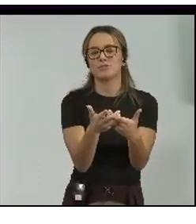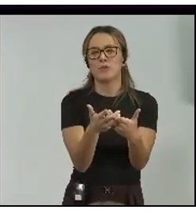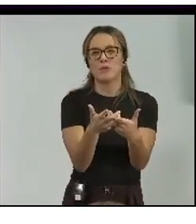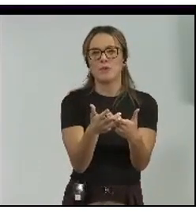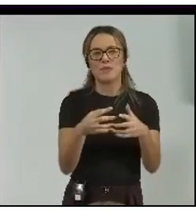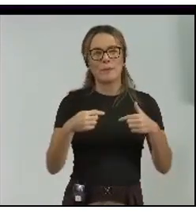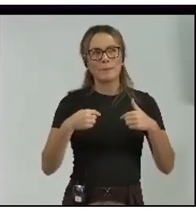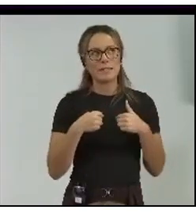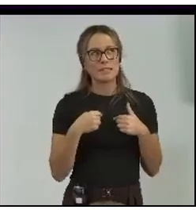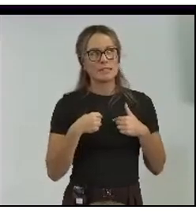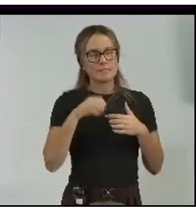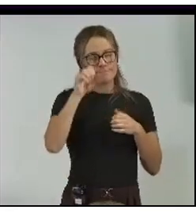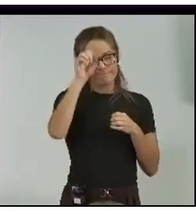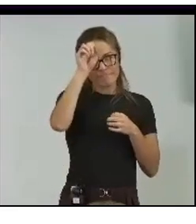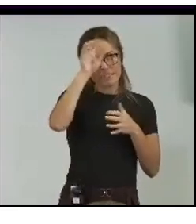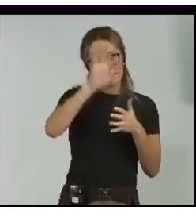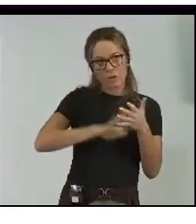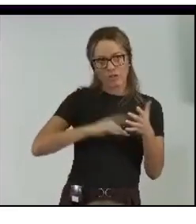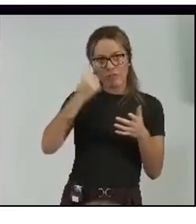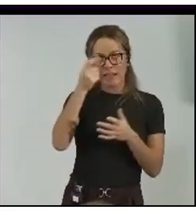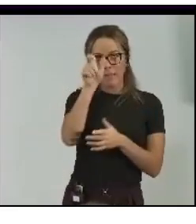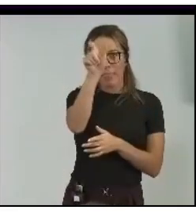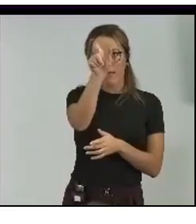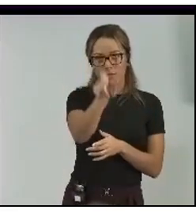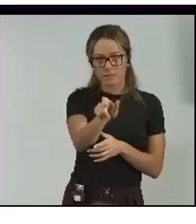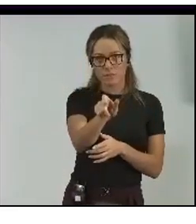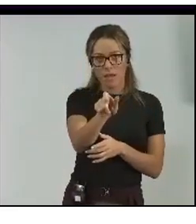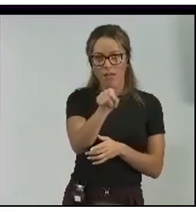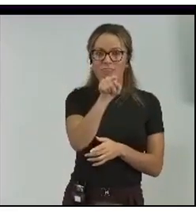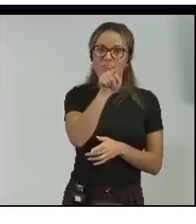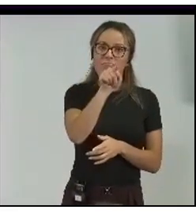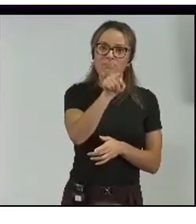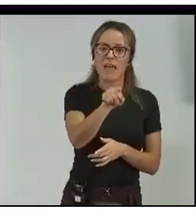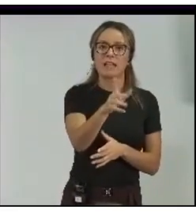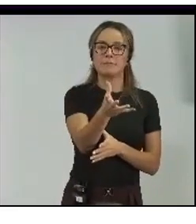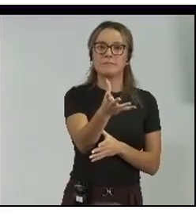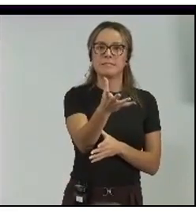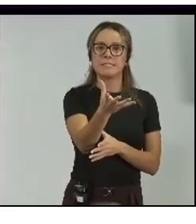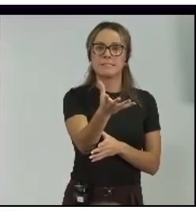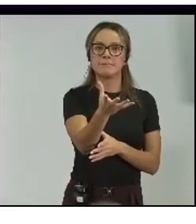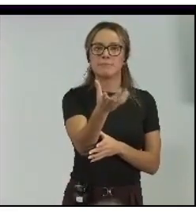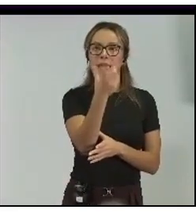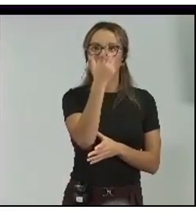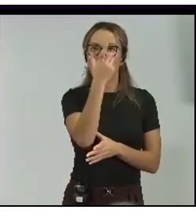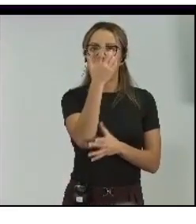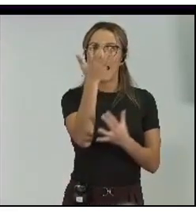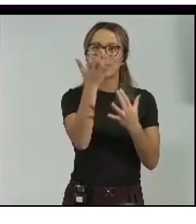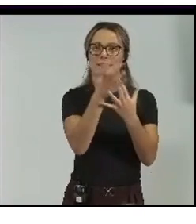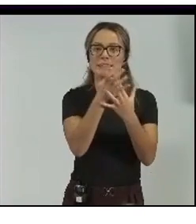through the customer should make it back into the organisation. I think they can really be accessibility champions.